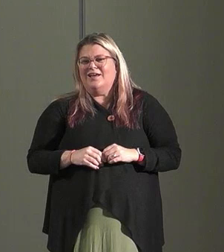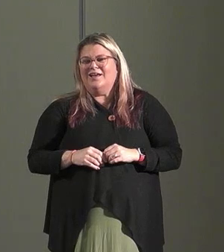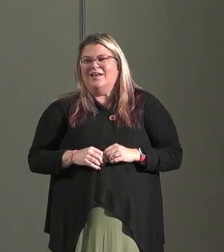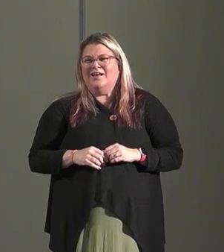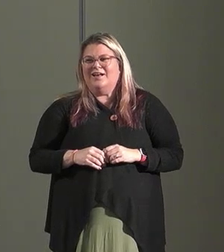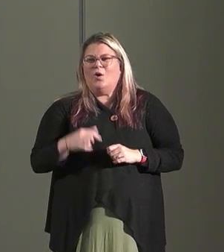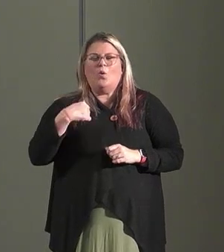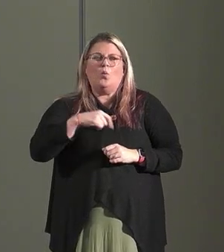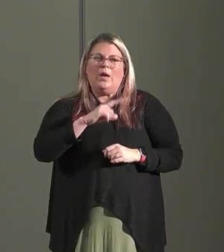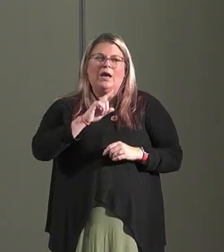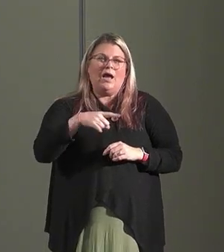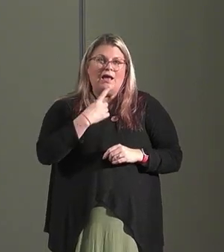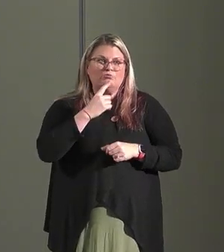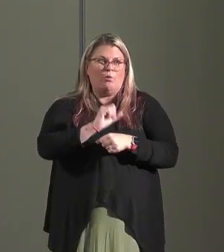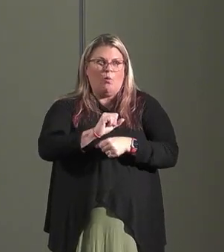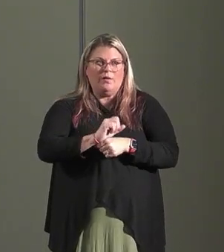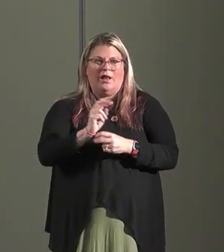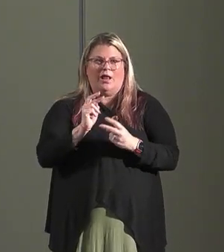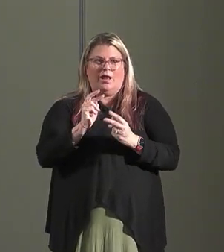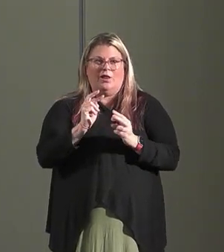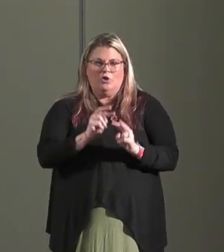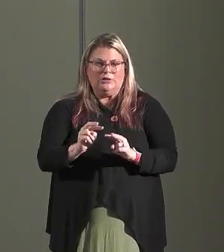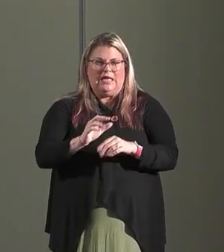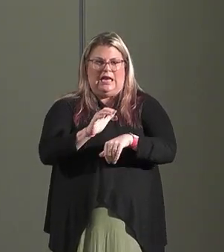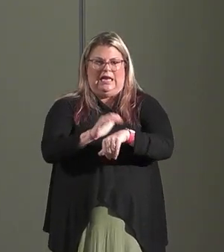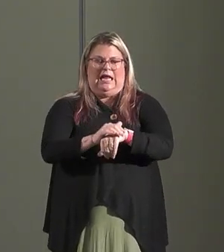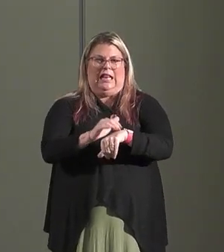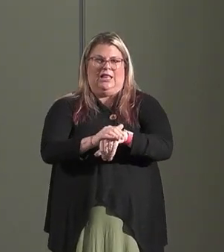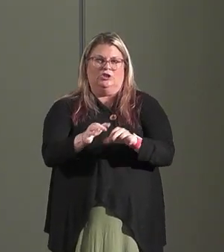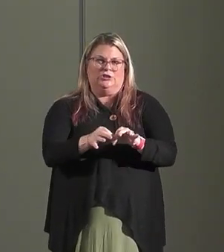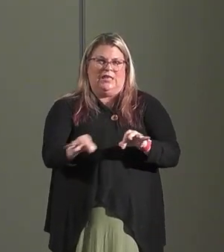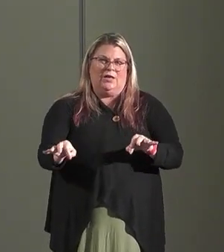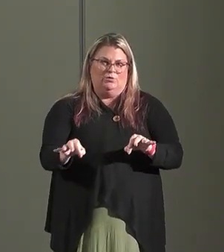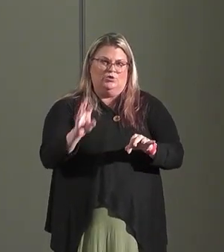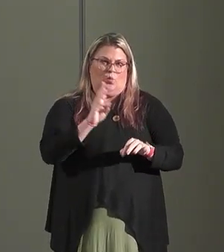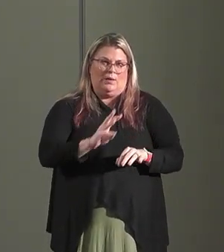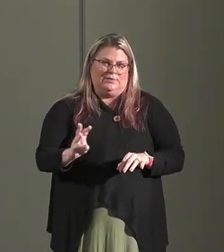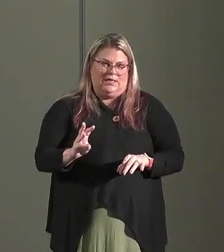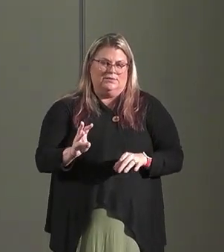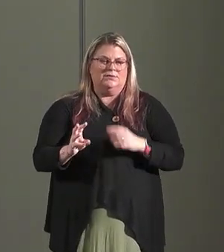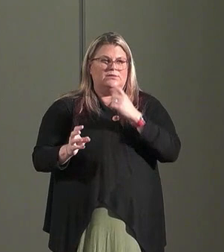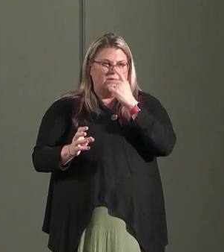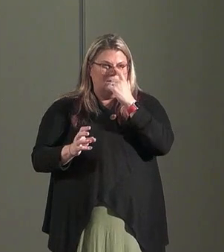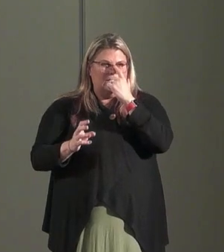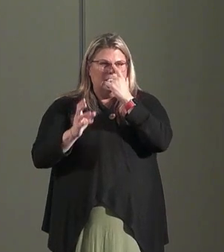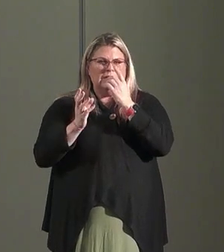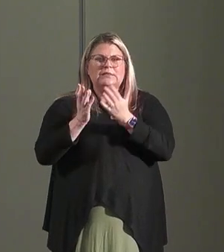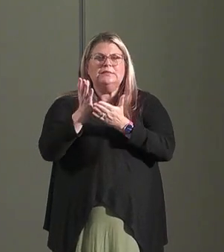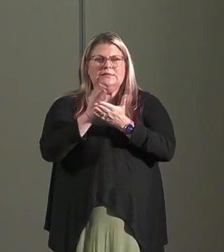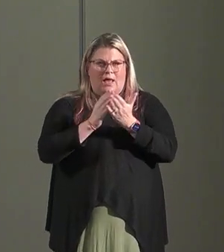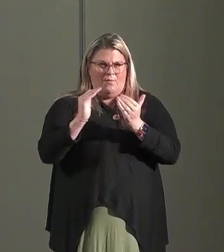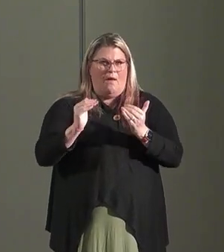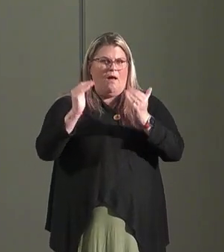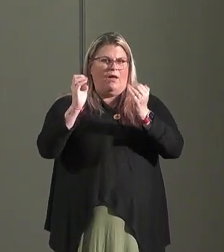only looked at English language websites. There were some higher education institutions in the